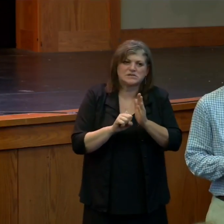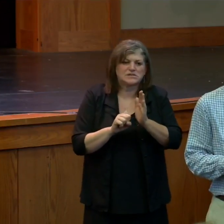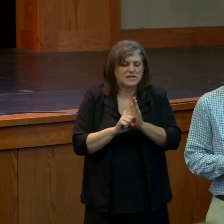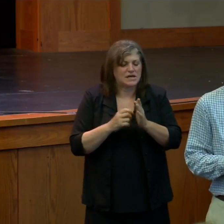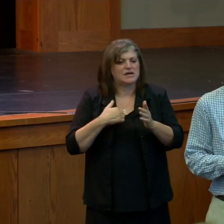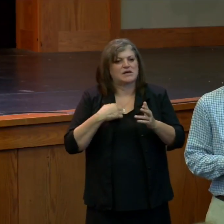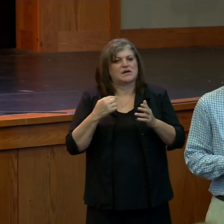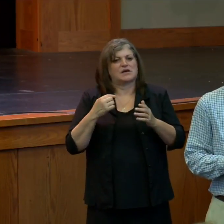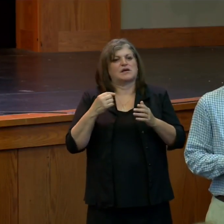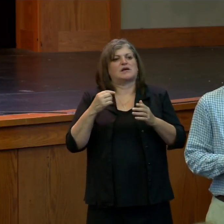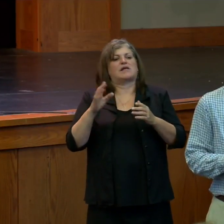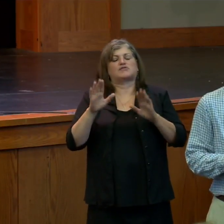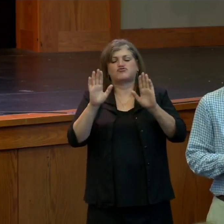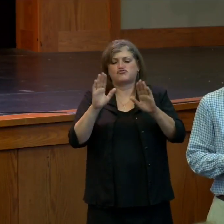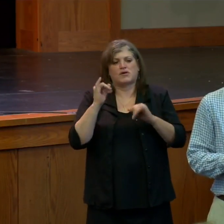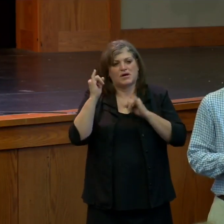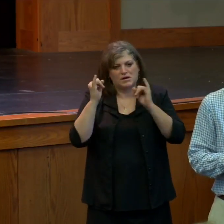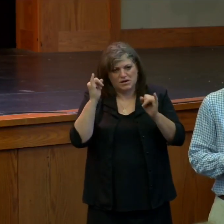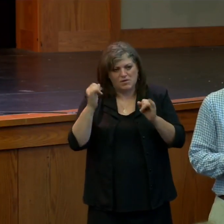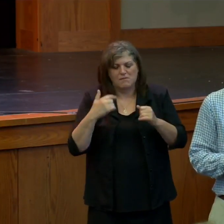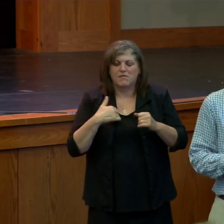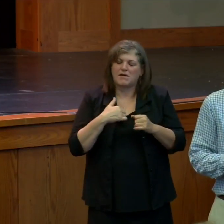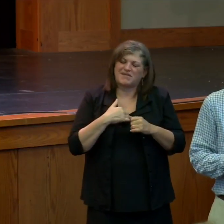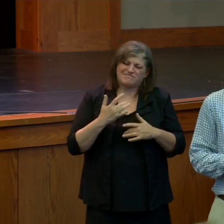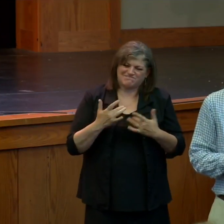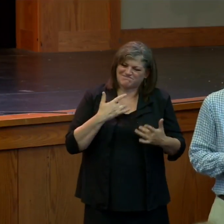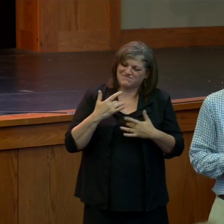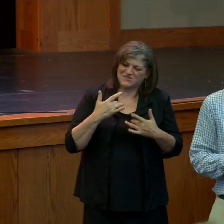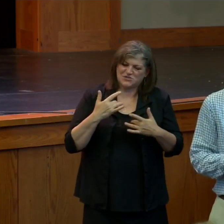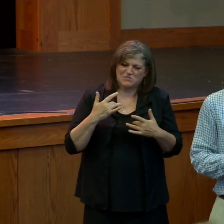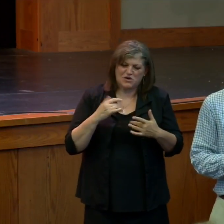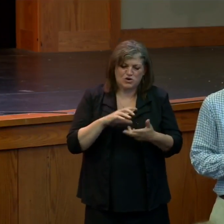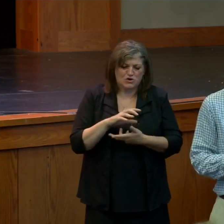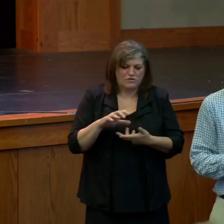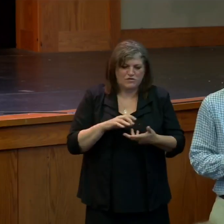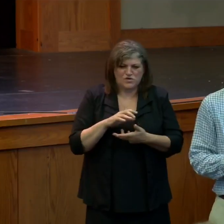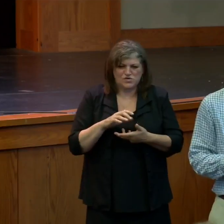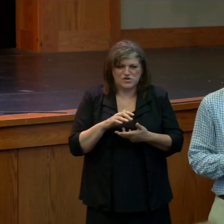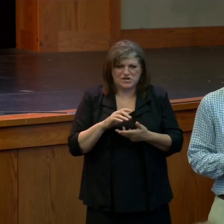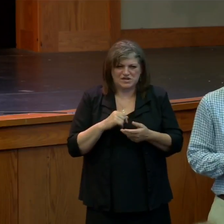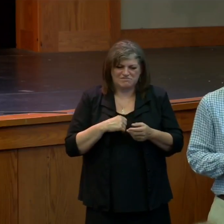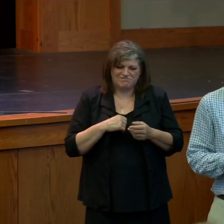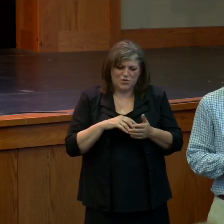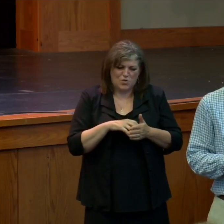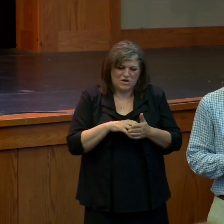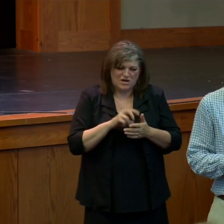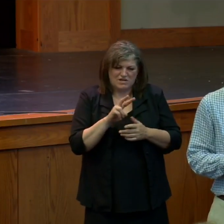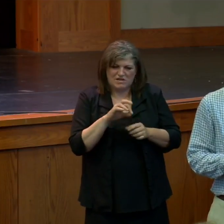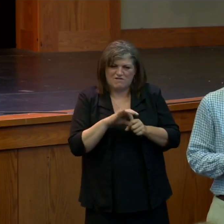THAT'S A GREAT IDEA BUT I HAVE GRAVE CONCERNS ABOUT CONFUSING AND UNDERMINING THE VOTE BY COMBINING IT WITH THE